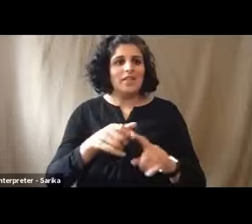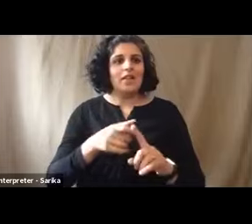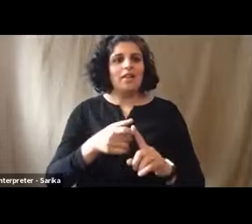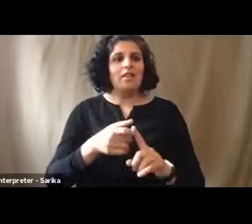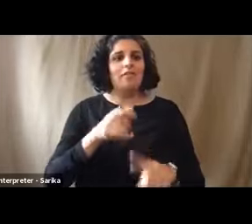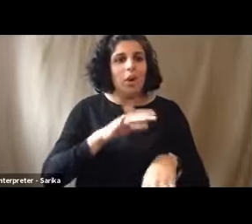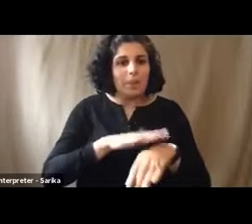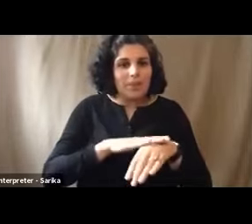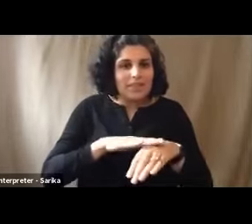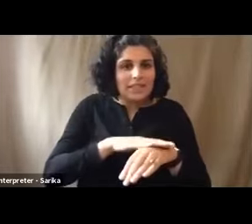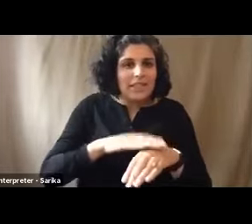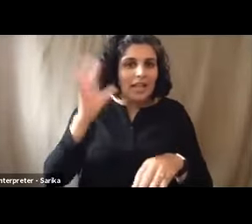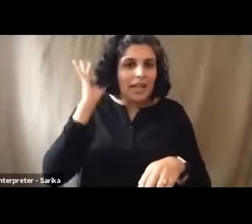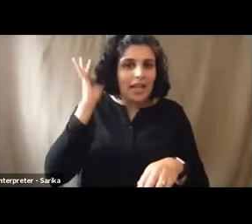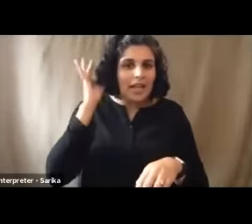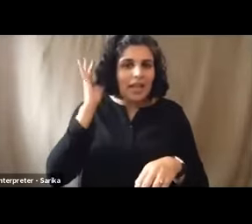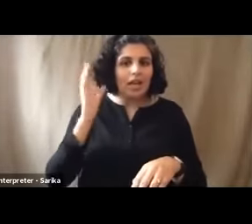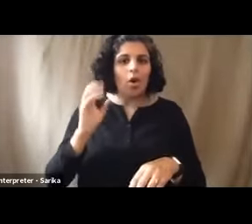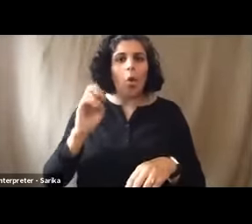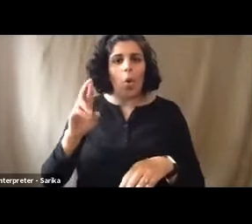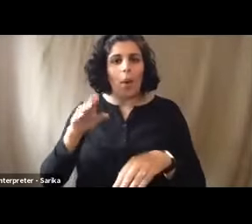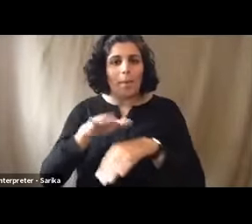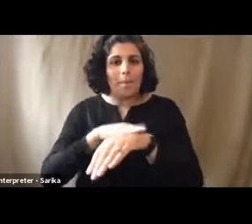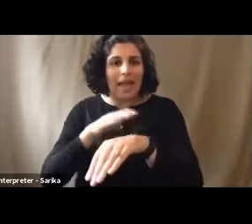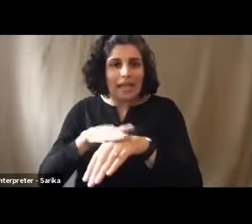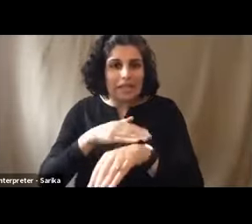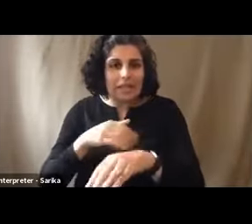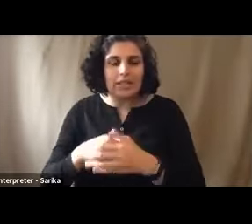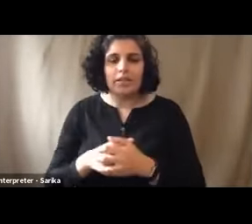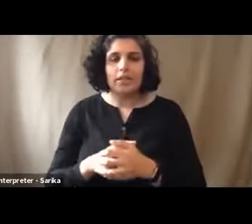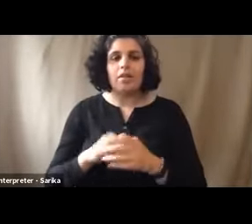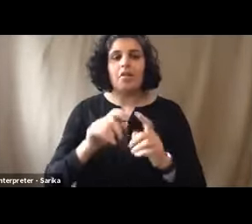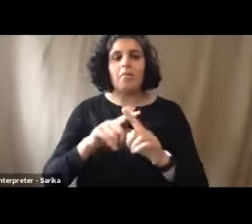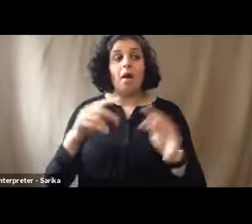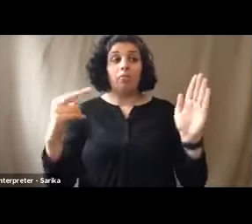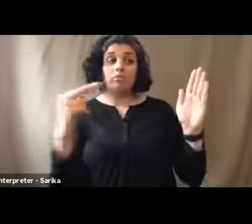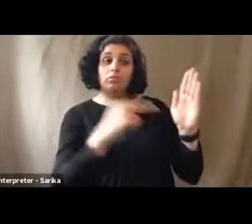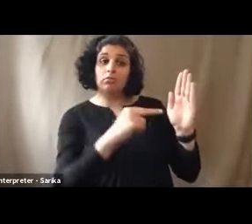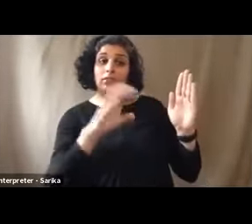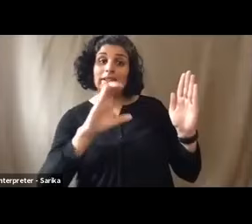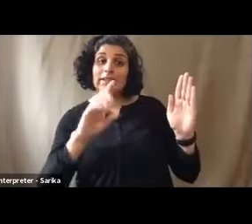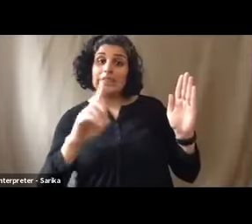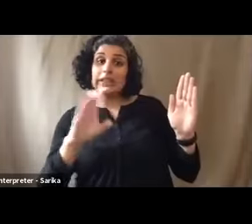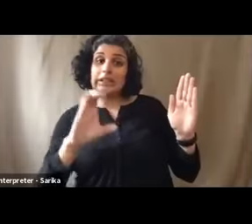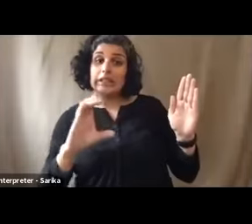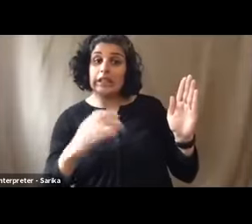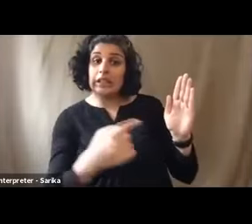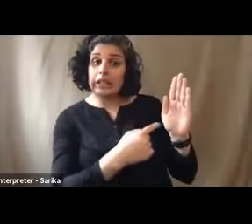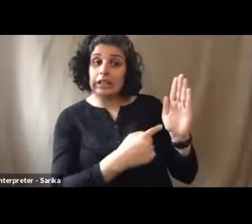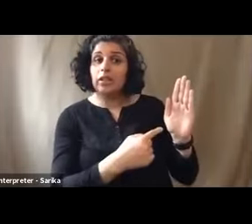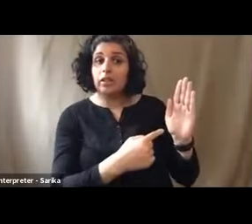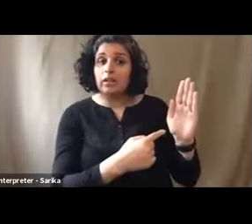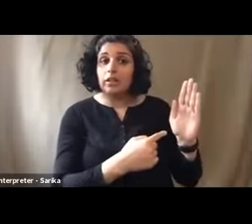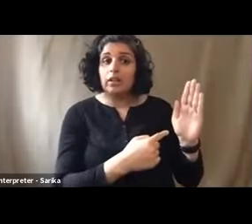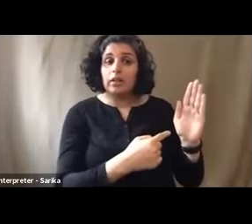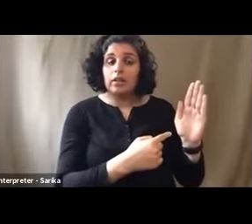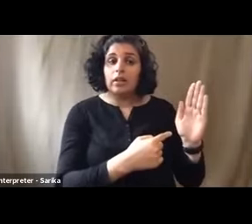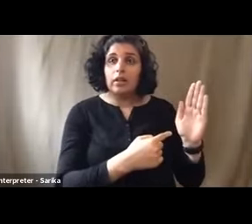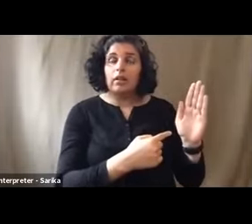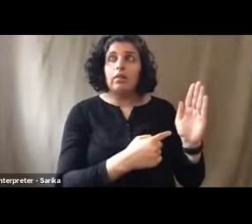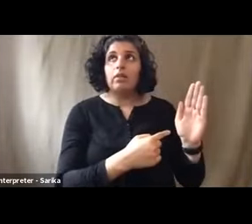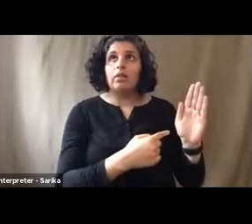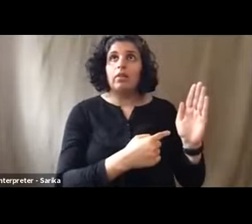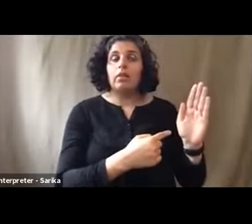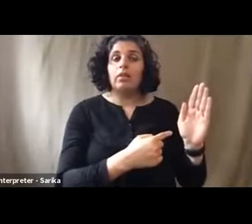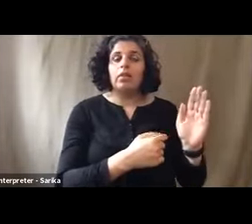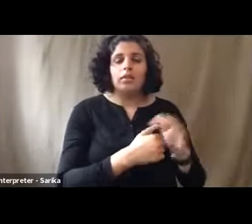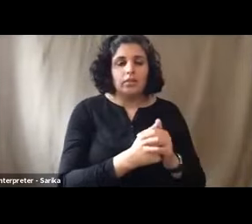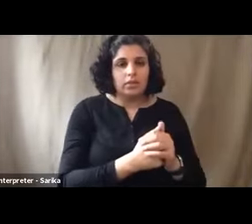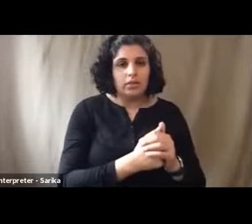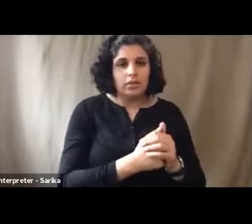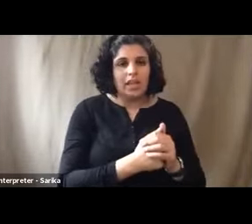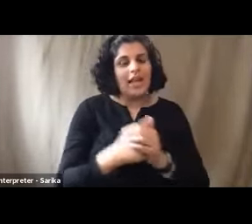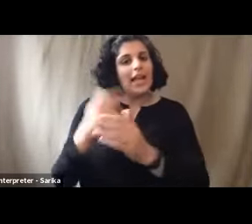But according to the CDC, just treat dogs like humans.